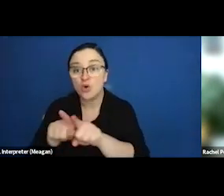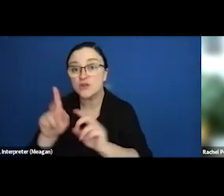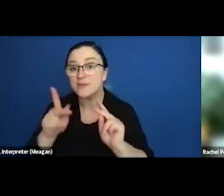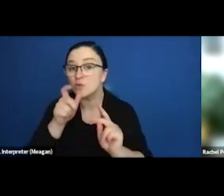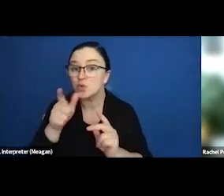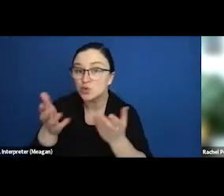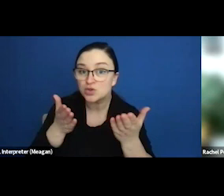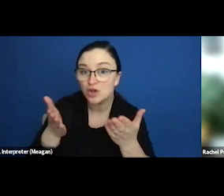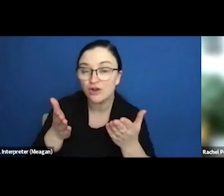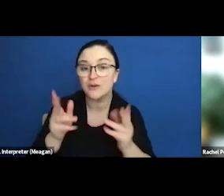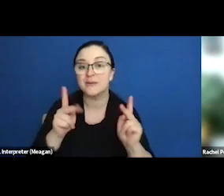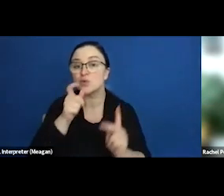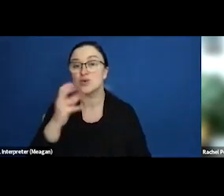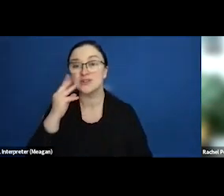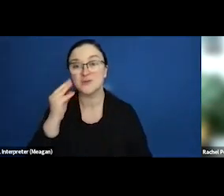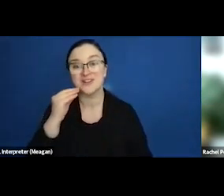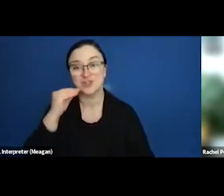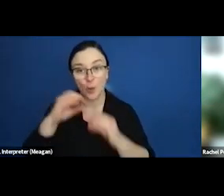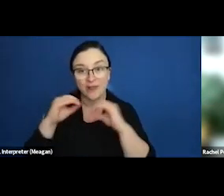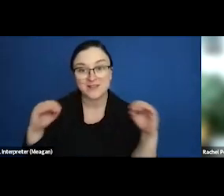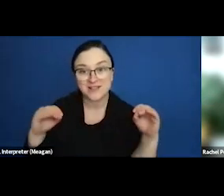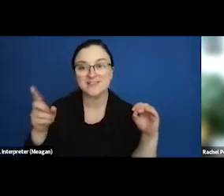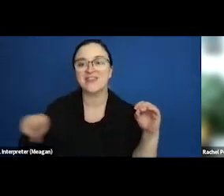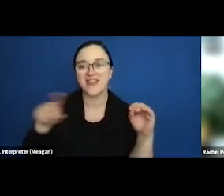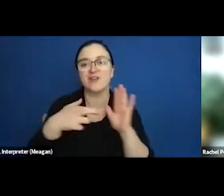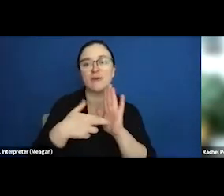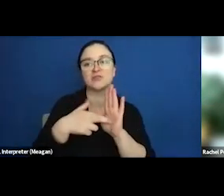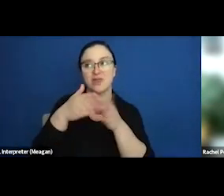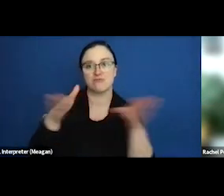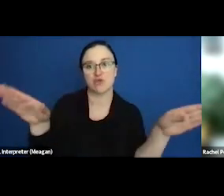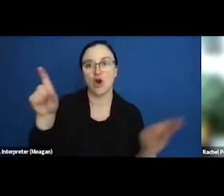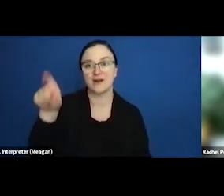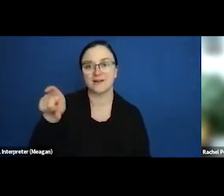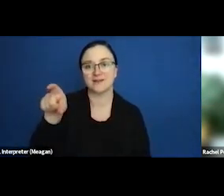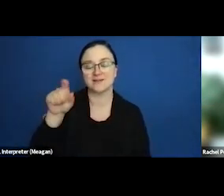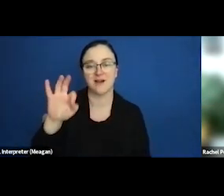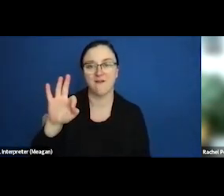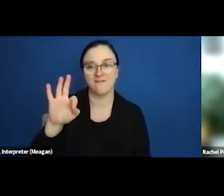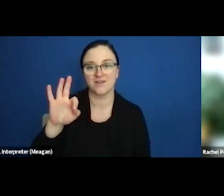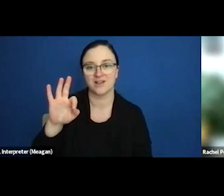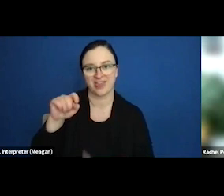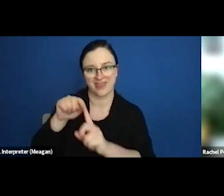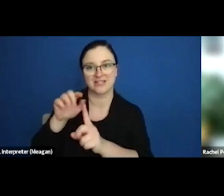people who are experiencing homelessness, they represent the broad needs of this population,